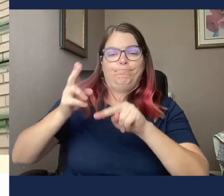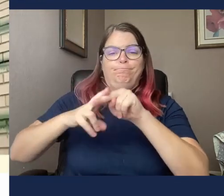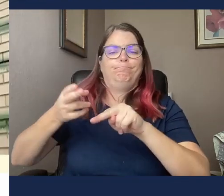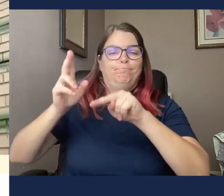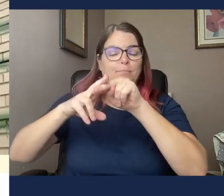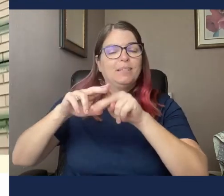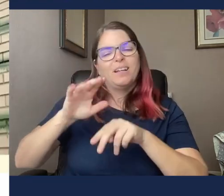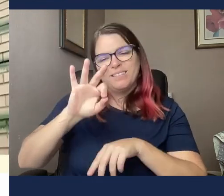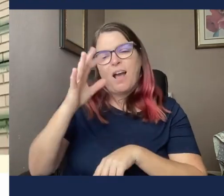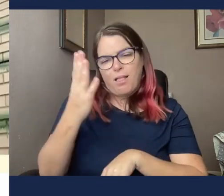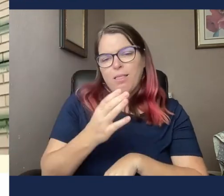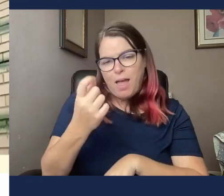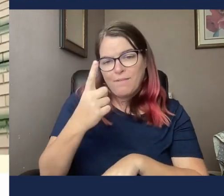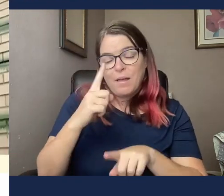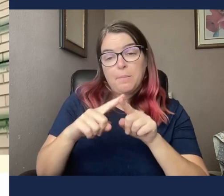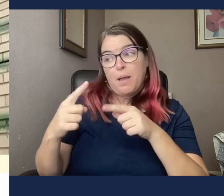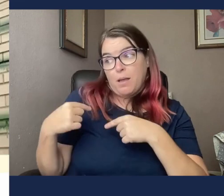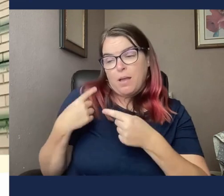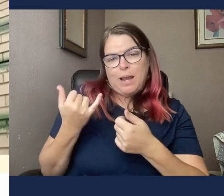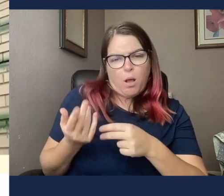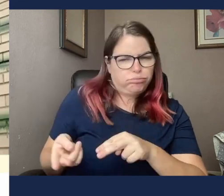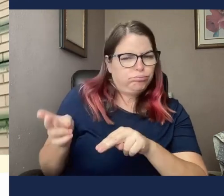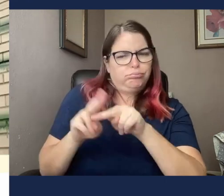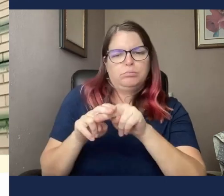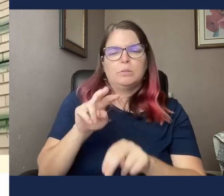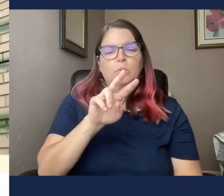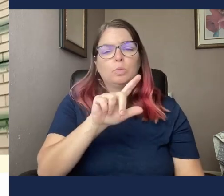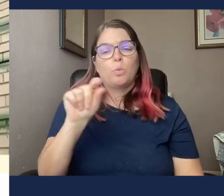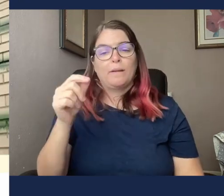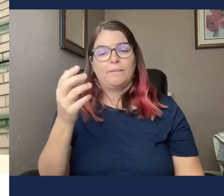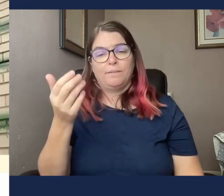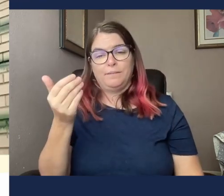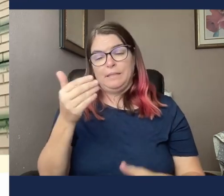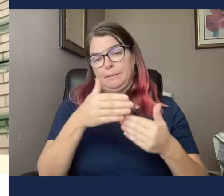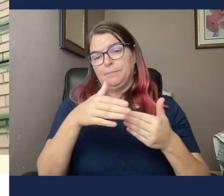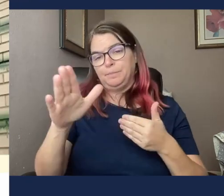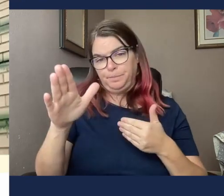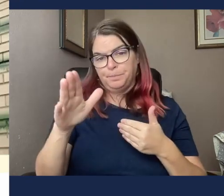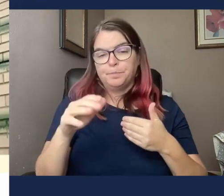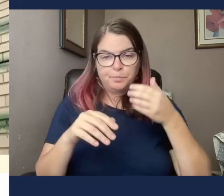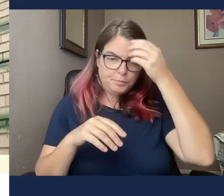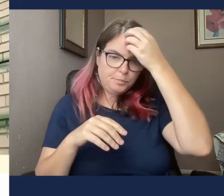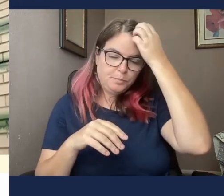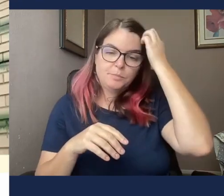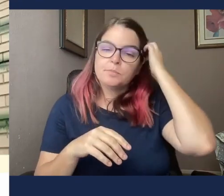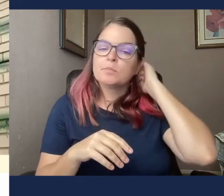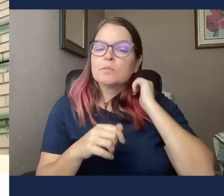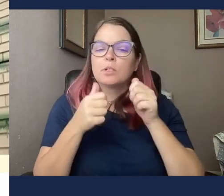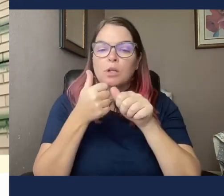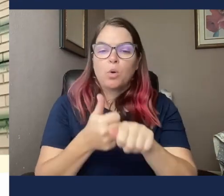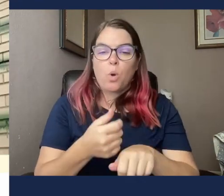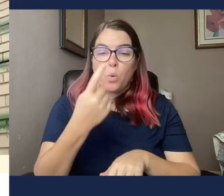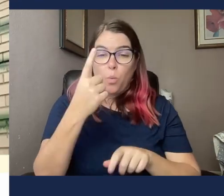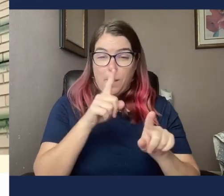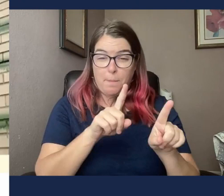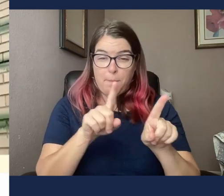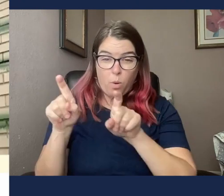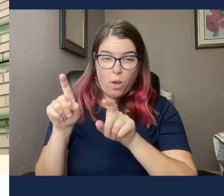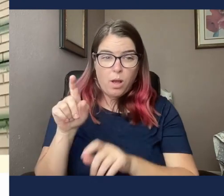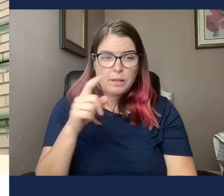Indigenous people. Sikhs. Groups that we're not very familiar with. And the important thing here to understand is that this has been any going on for